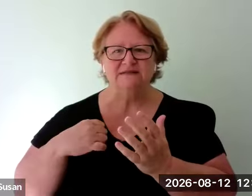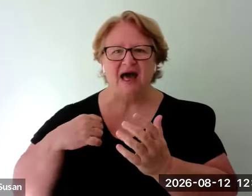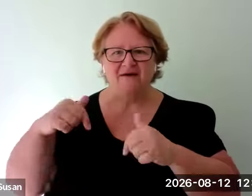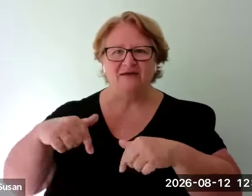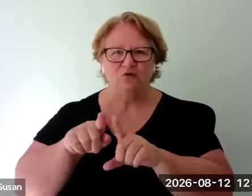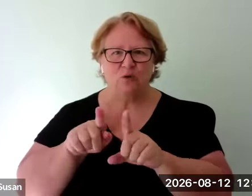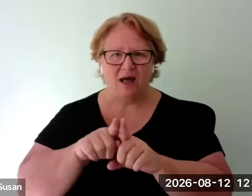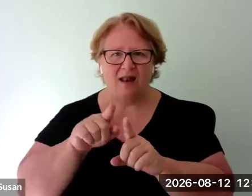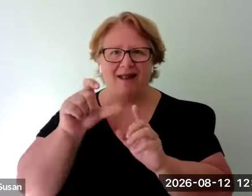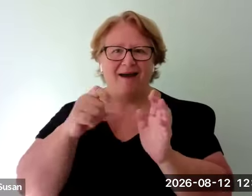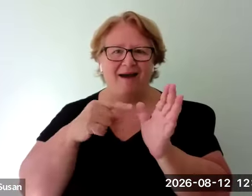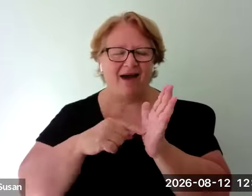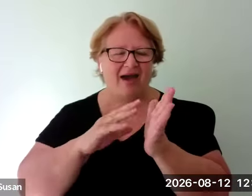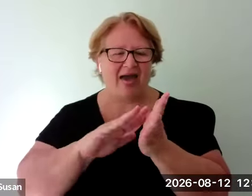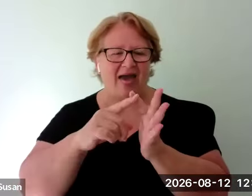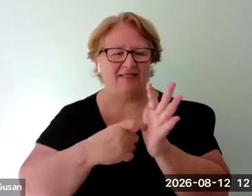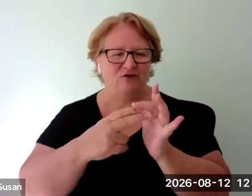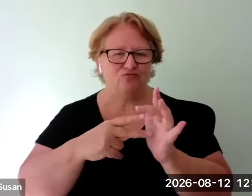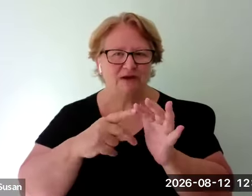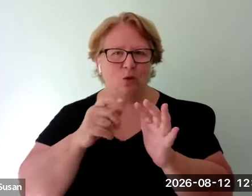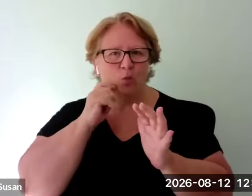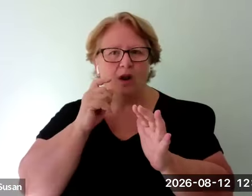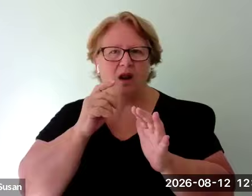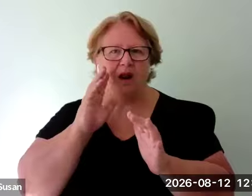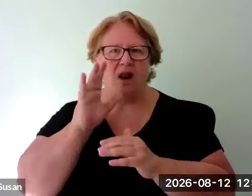and technology. I am joined by a number of my NDRP colleagues